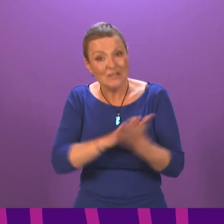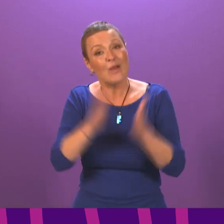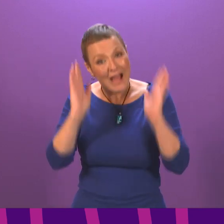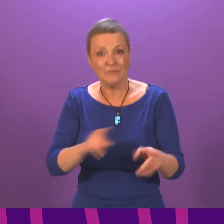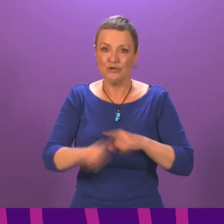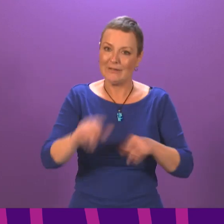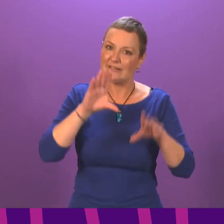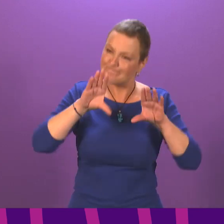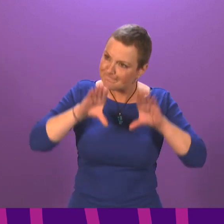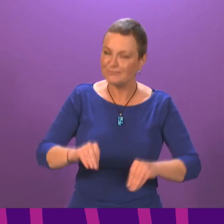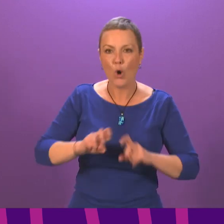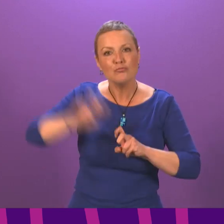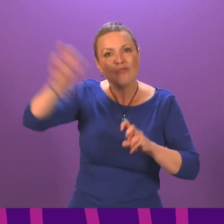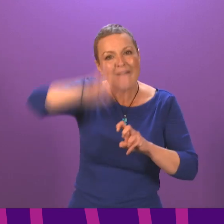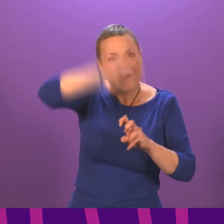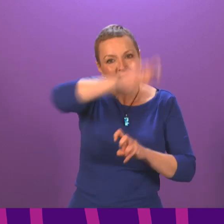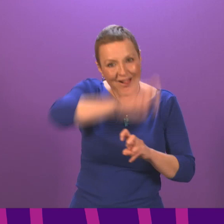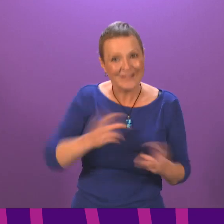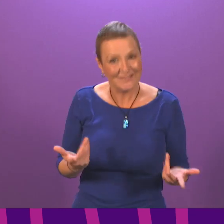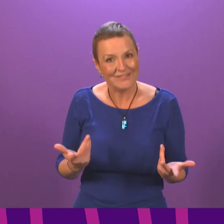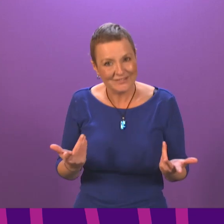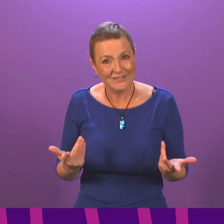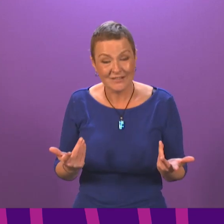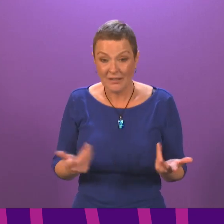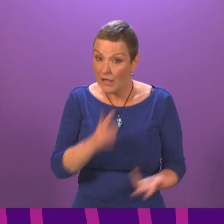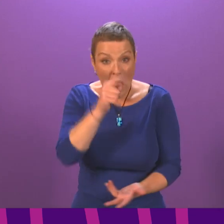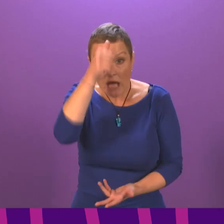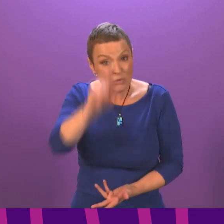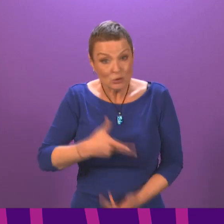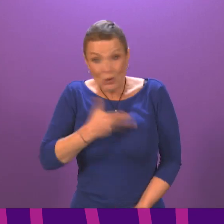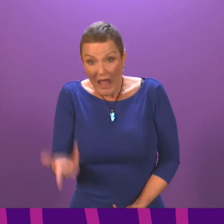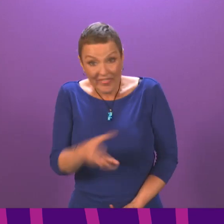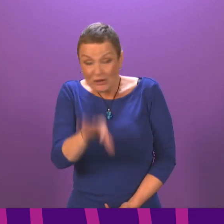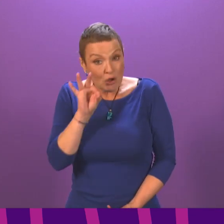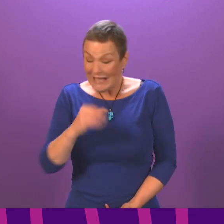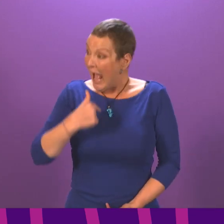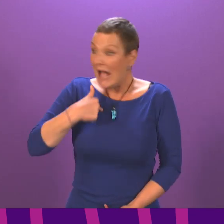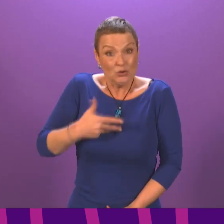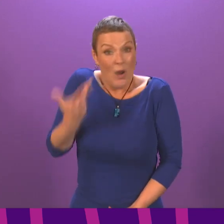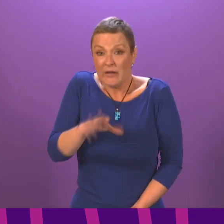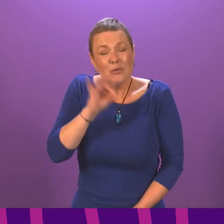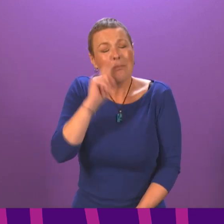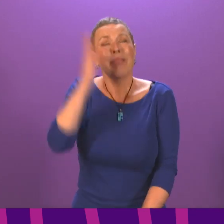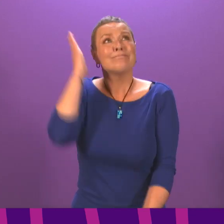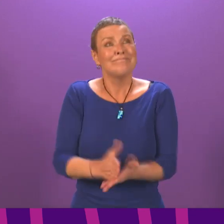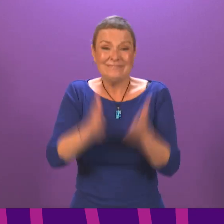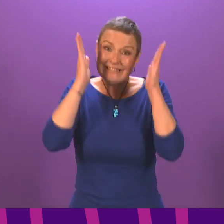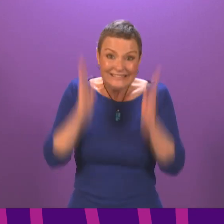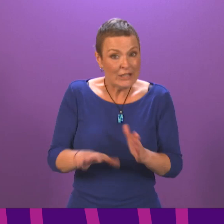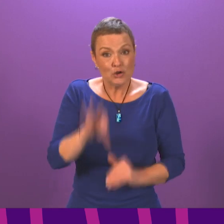from travelling between those areas. These are unpalatable choices, but they are essential and necessary.